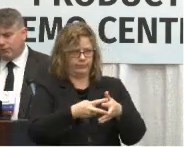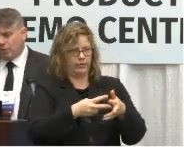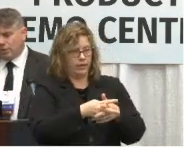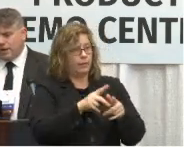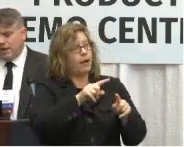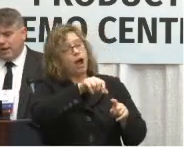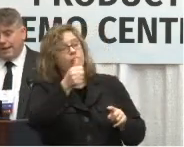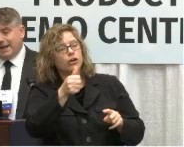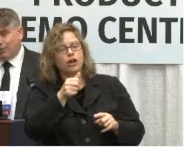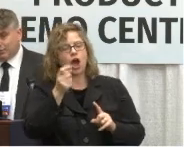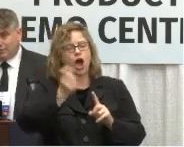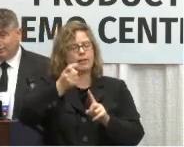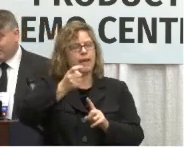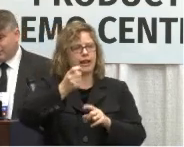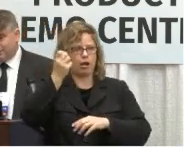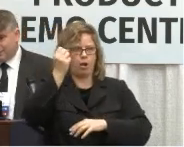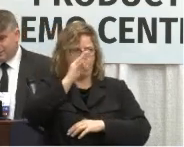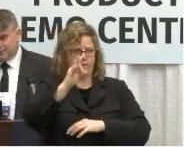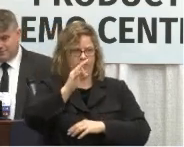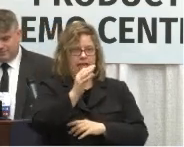for eight hours or 15 minutes.